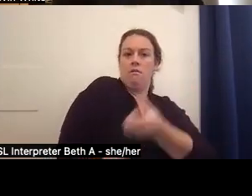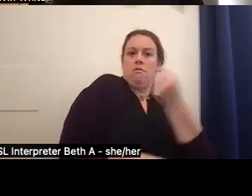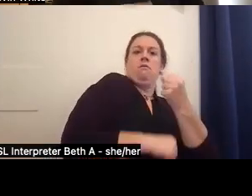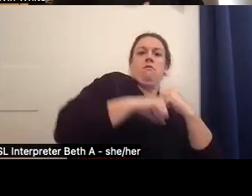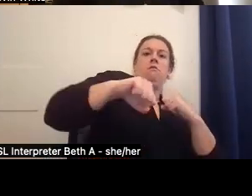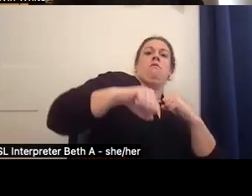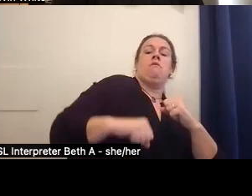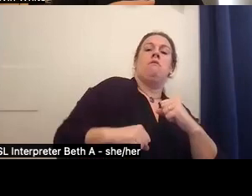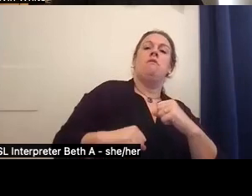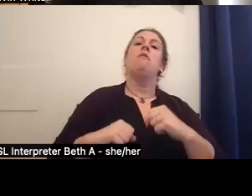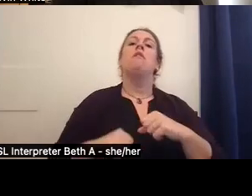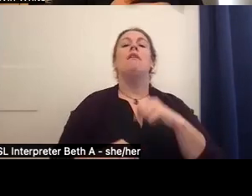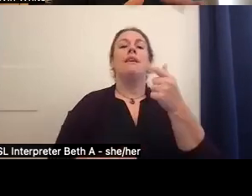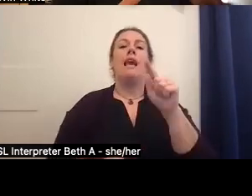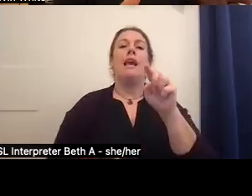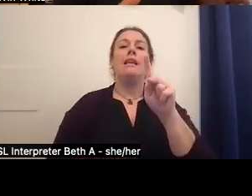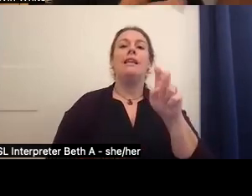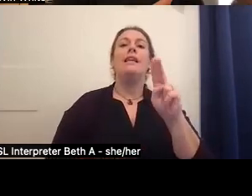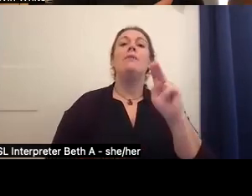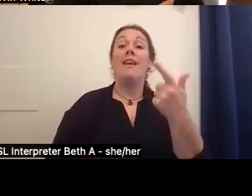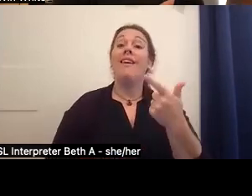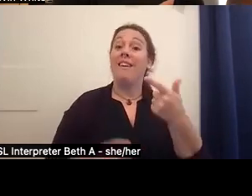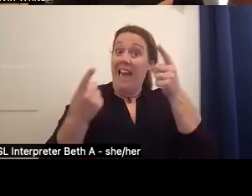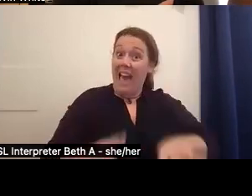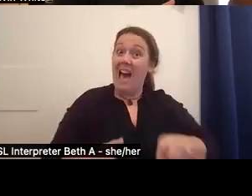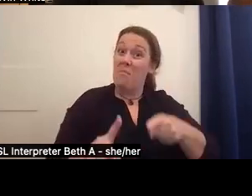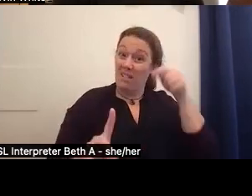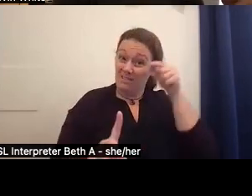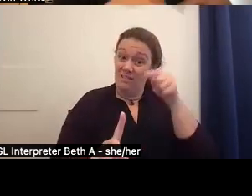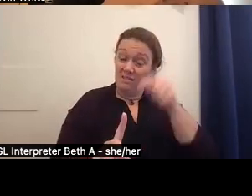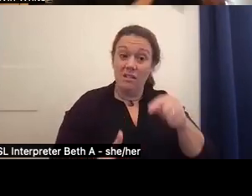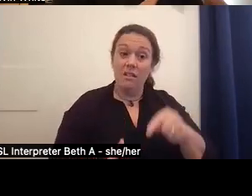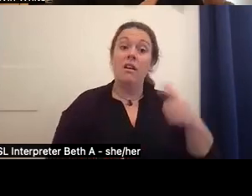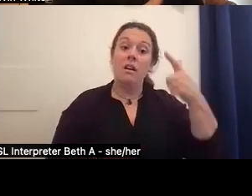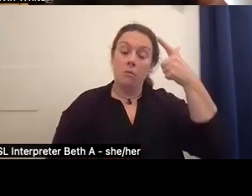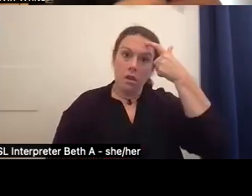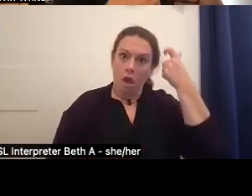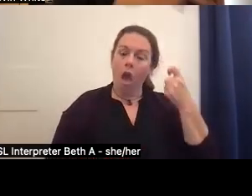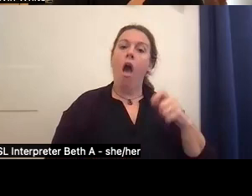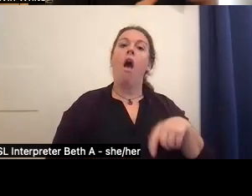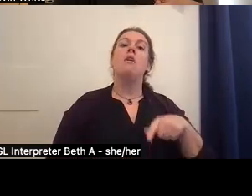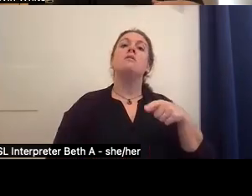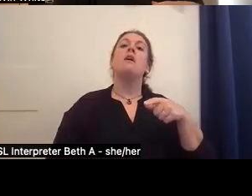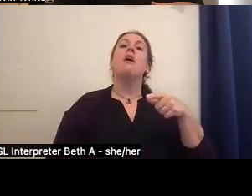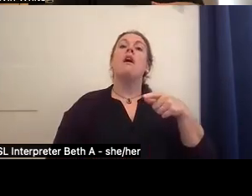in part because Fenton had removed it from the, the museums for his study and continued study of